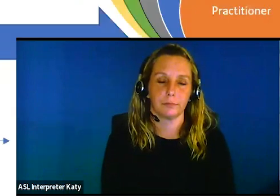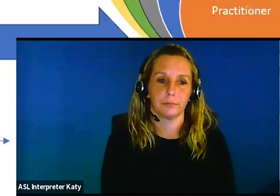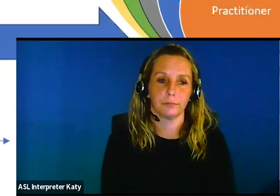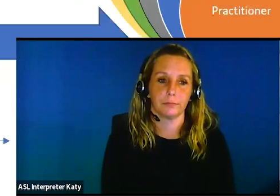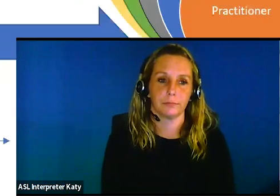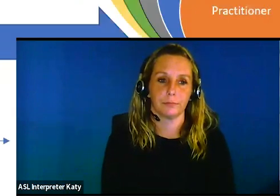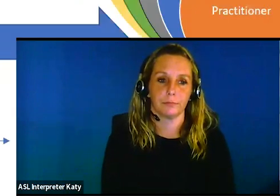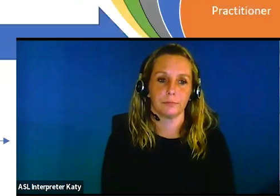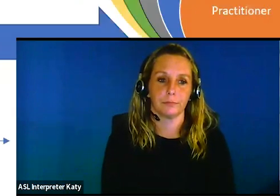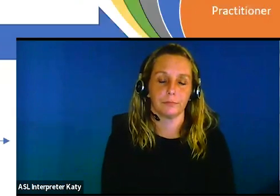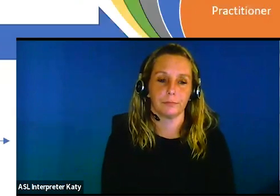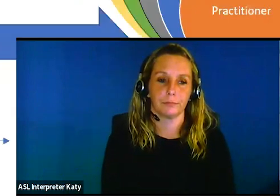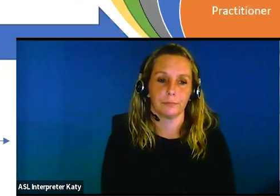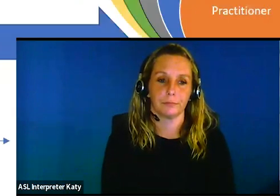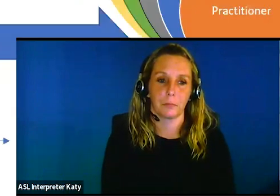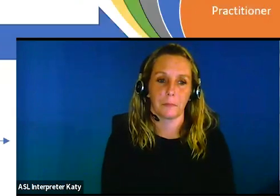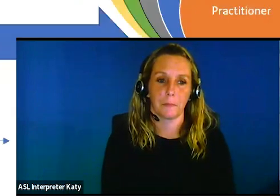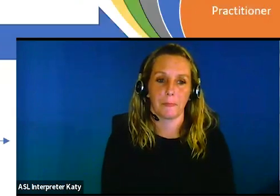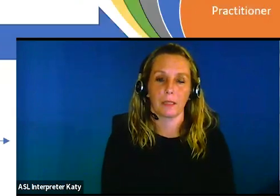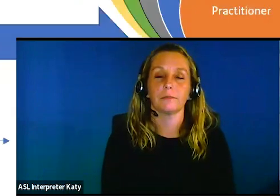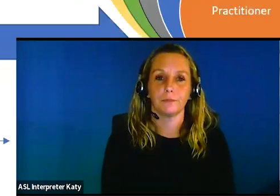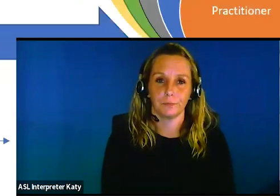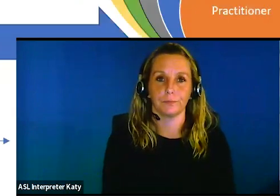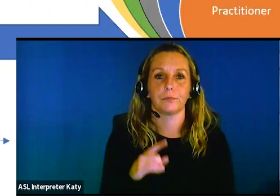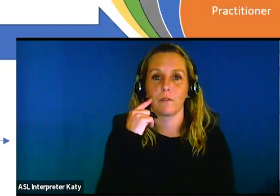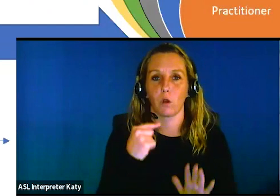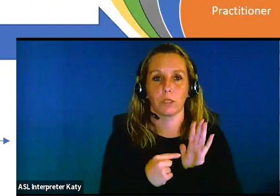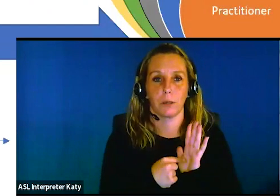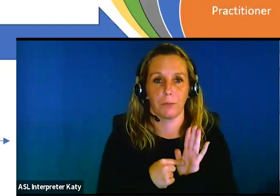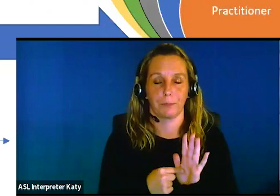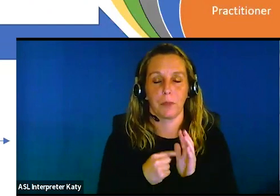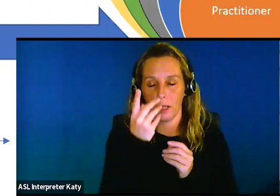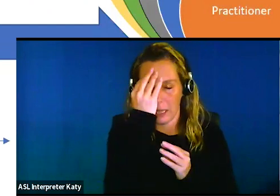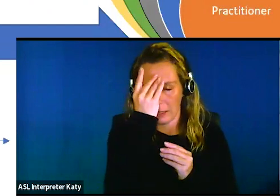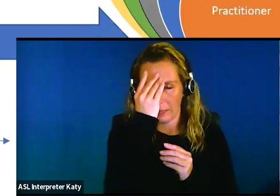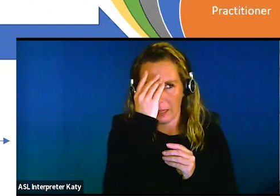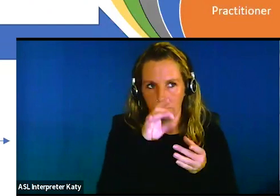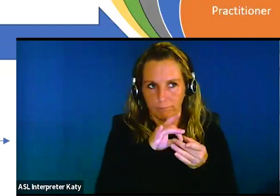So as we think about as example, those interventions.